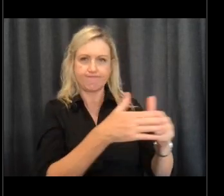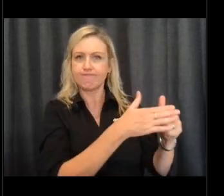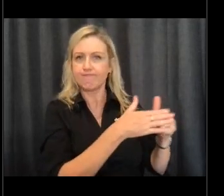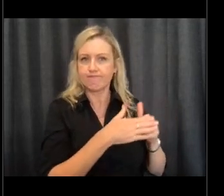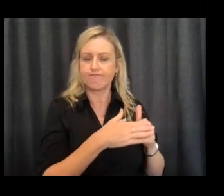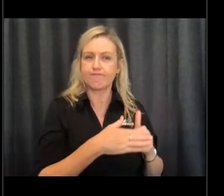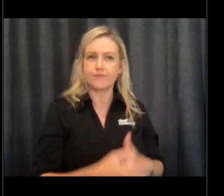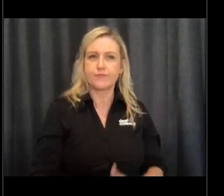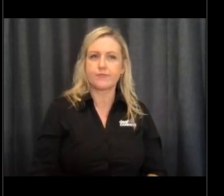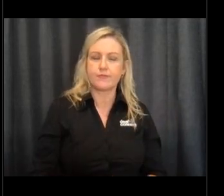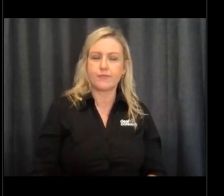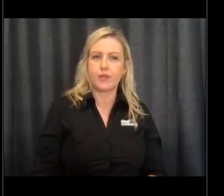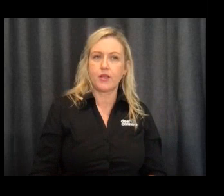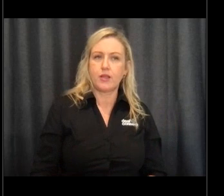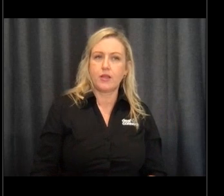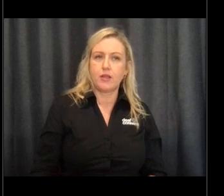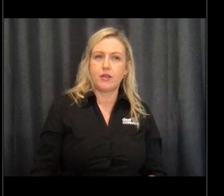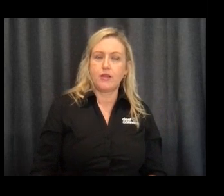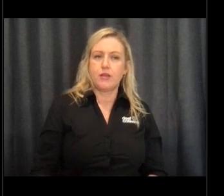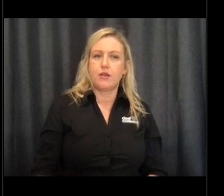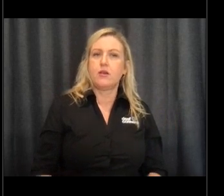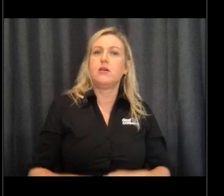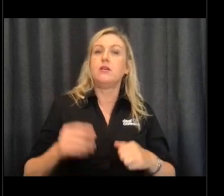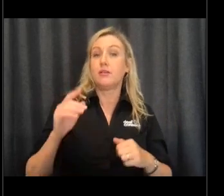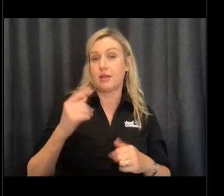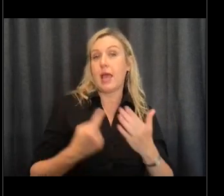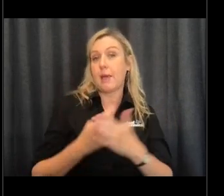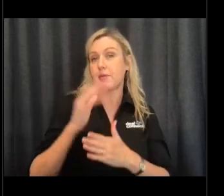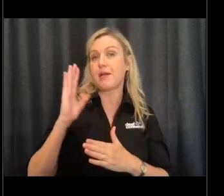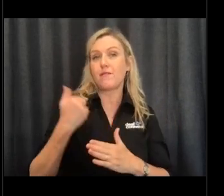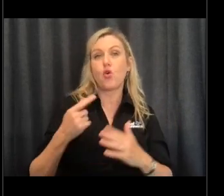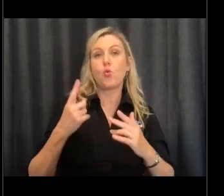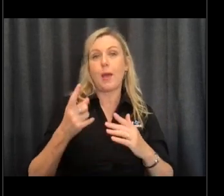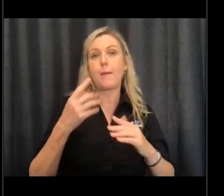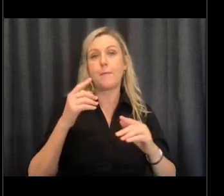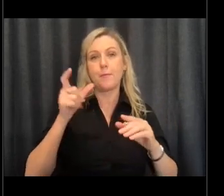around the pitch of a roof extension not being correct.